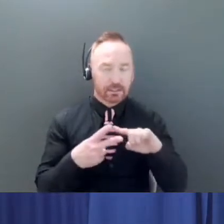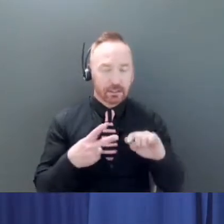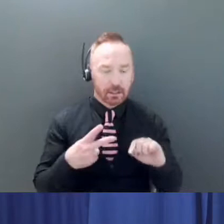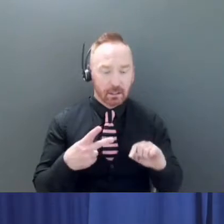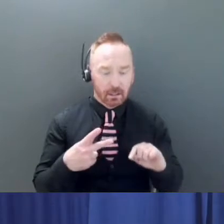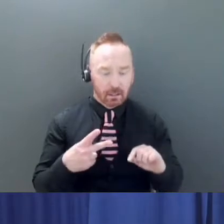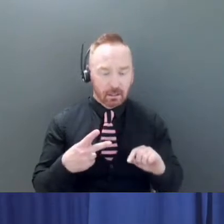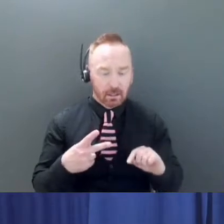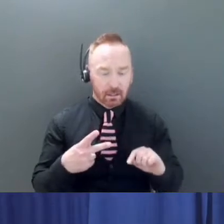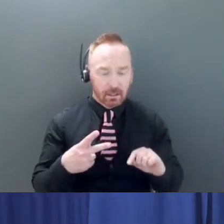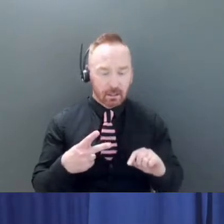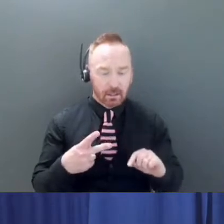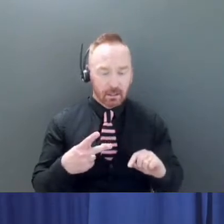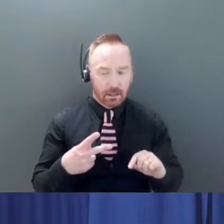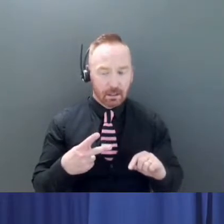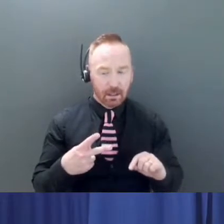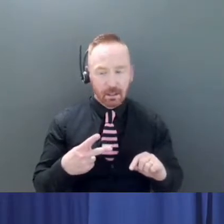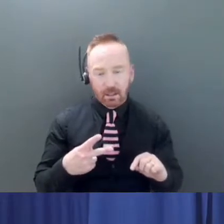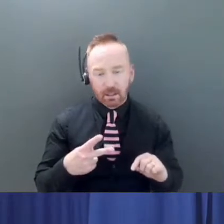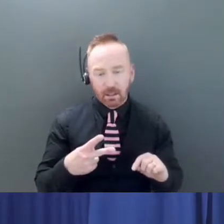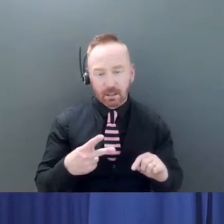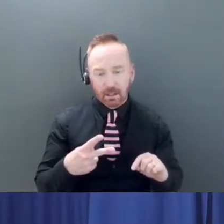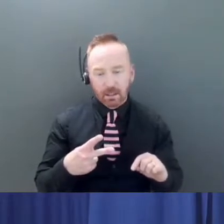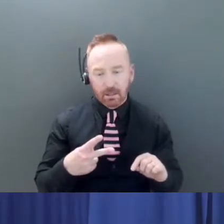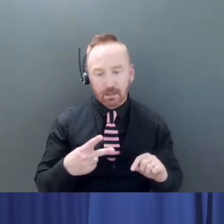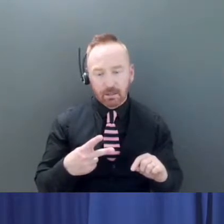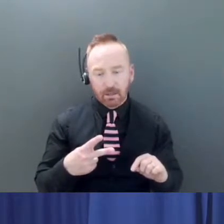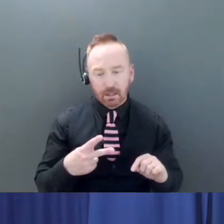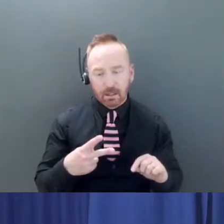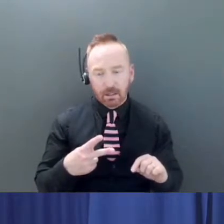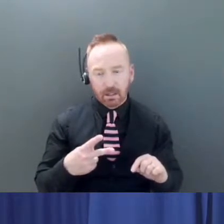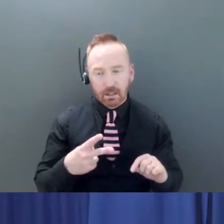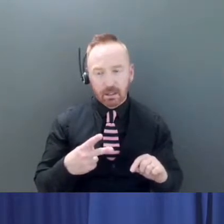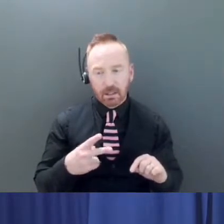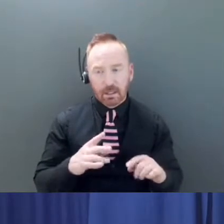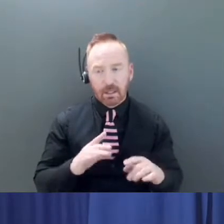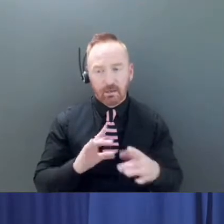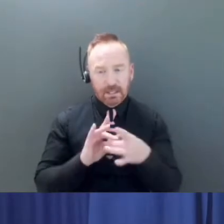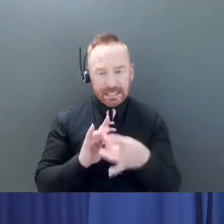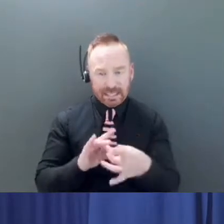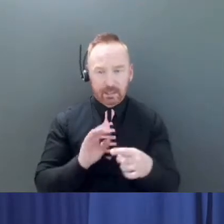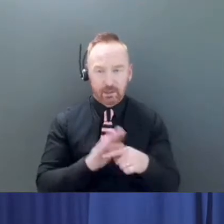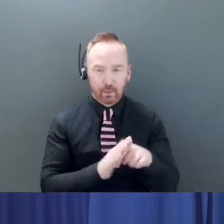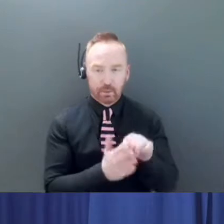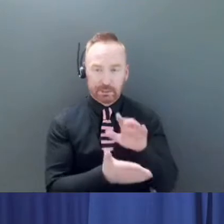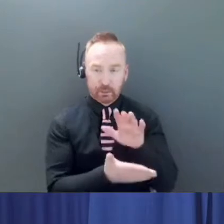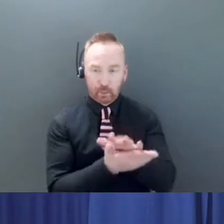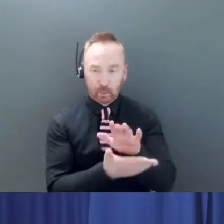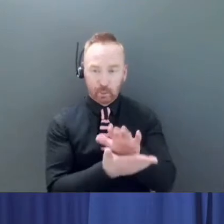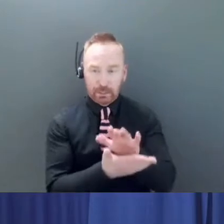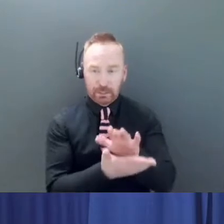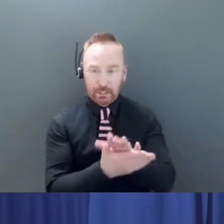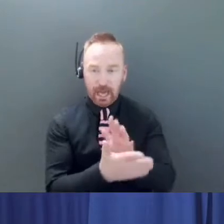And they sort of revolve around the updates in the schools. So I am wondering, you know, it